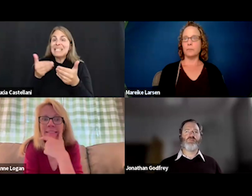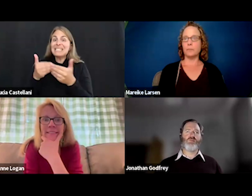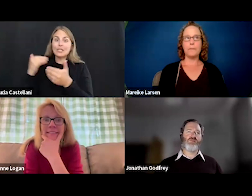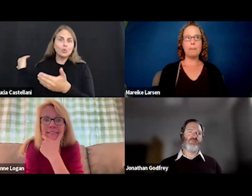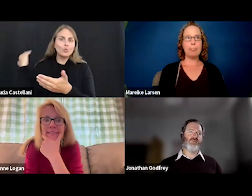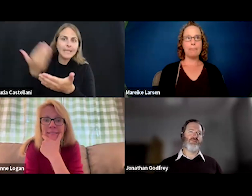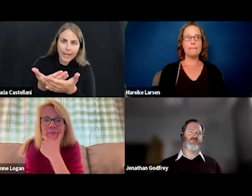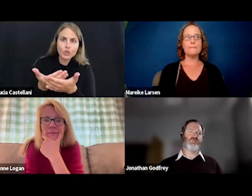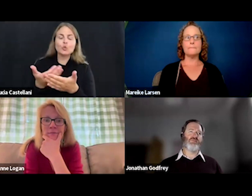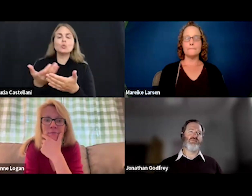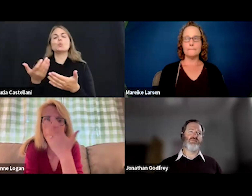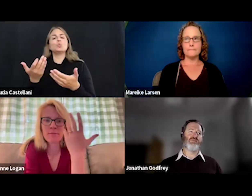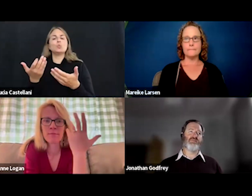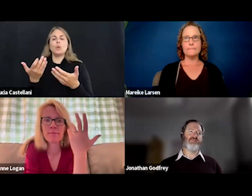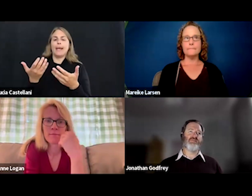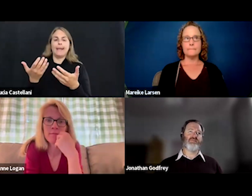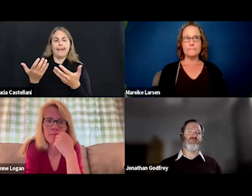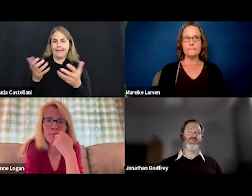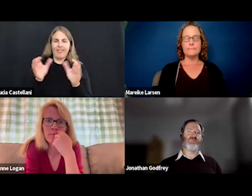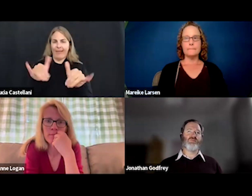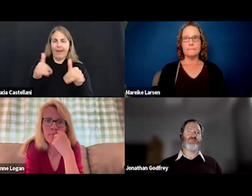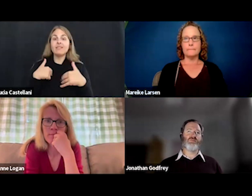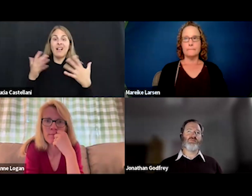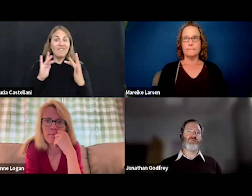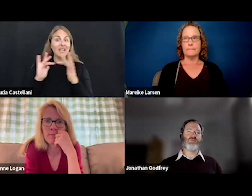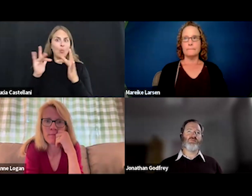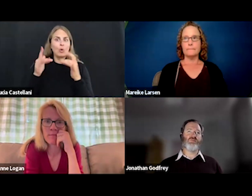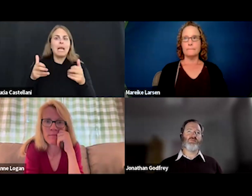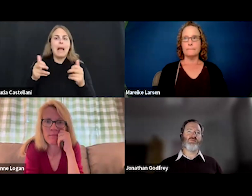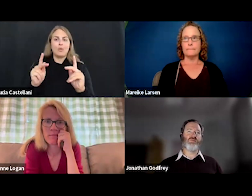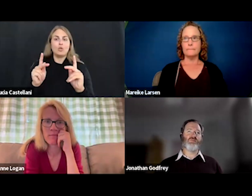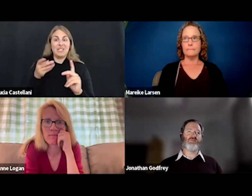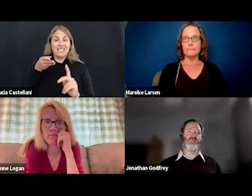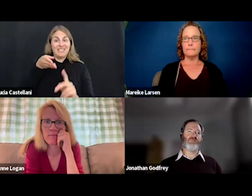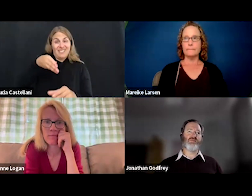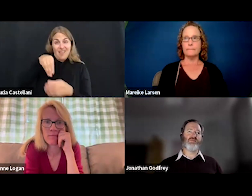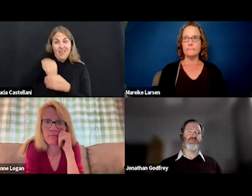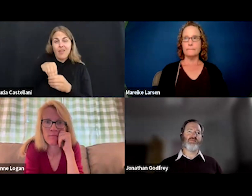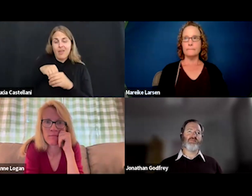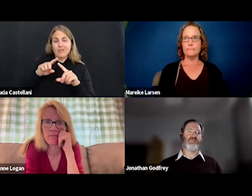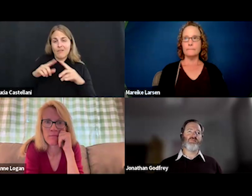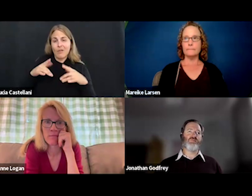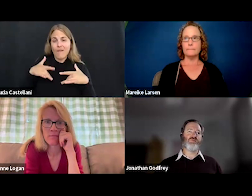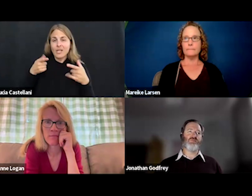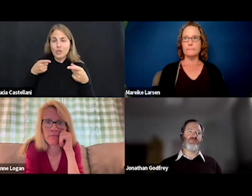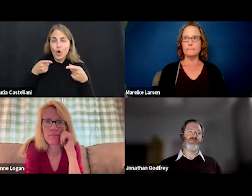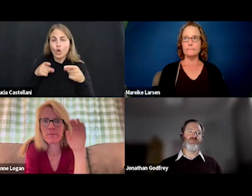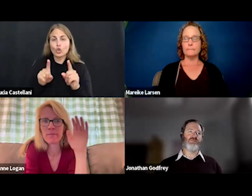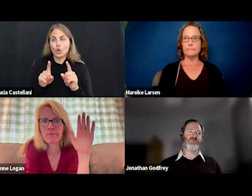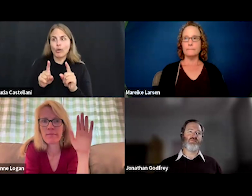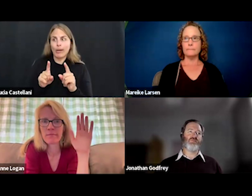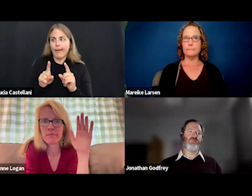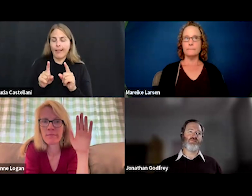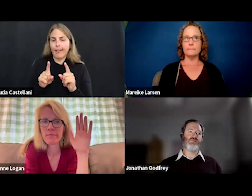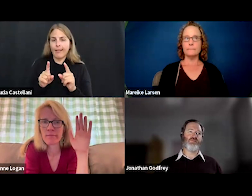Because a lot of the networking opportunities at events sometimes are also are very unstructured.